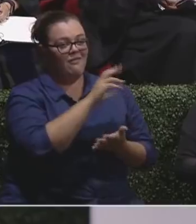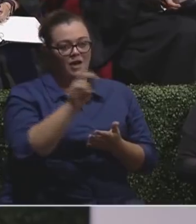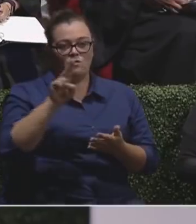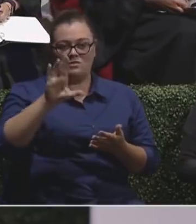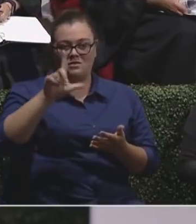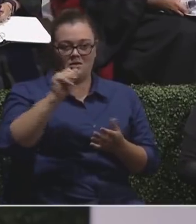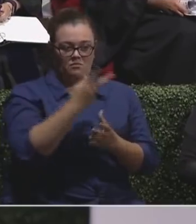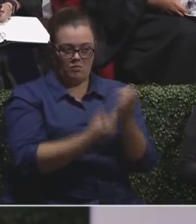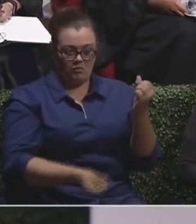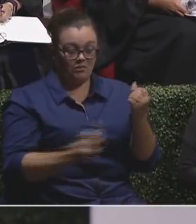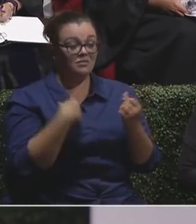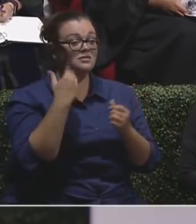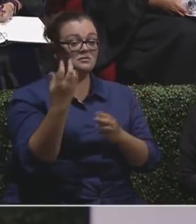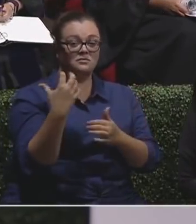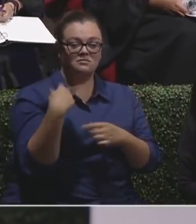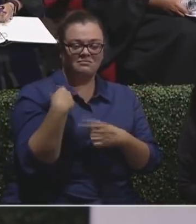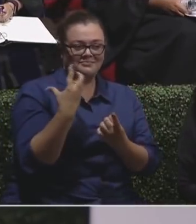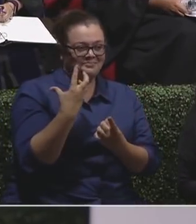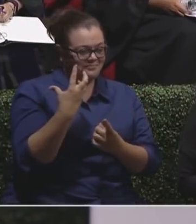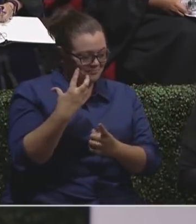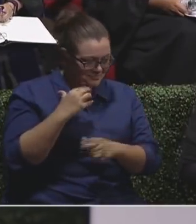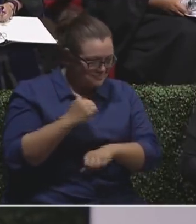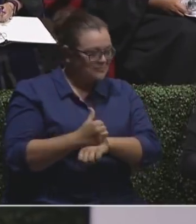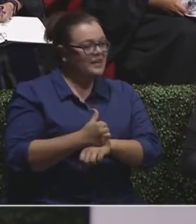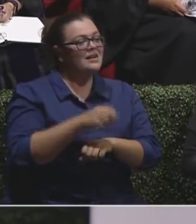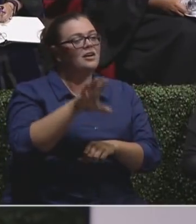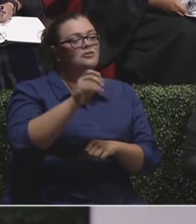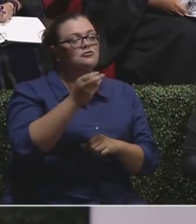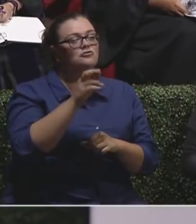SHE EARNED MASTER'S DEGREES FROM TEACHERS COLLEGE, COLUMBIA UNIVERSITY AND UCLA.